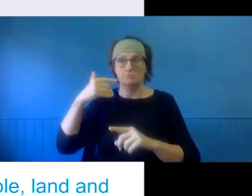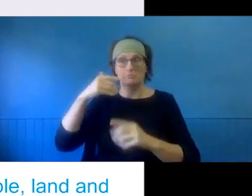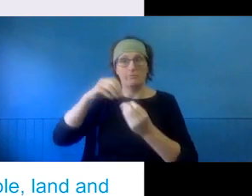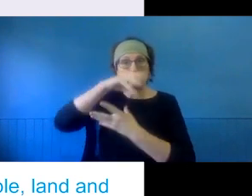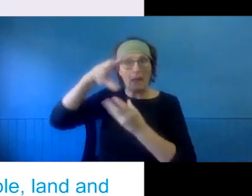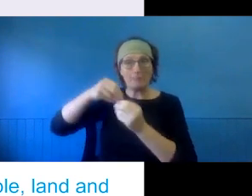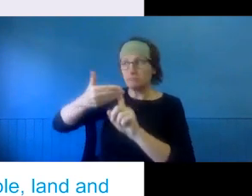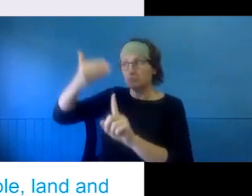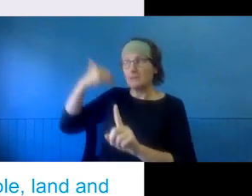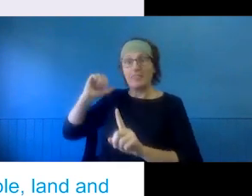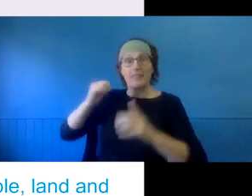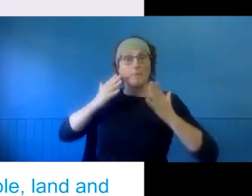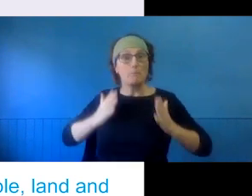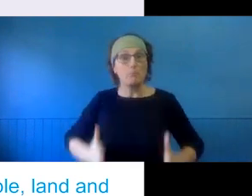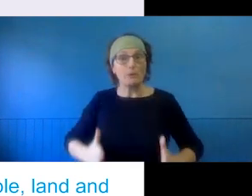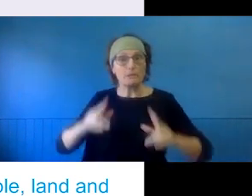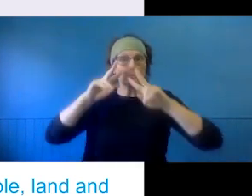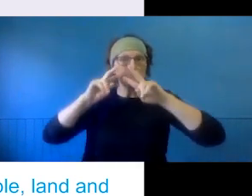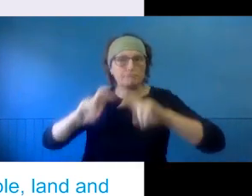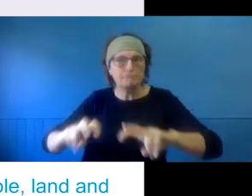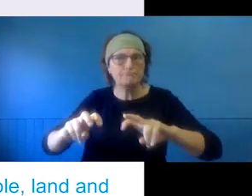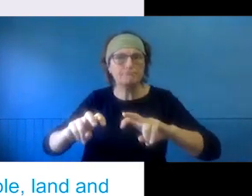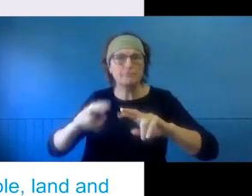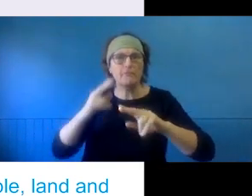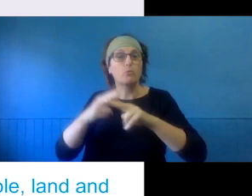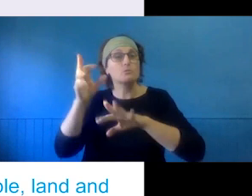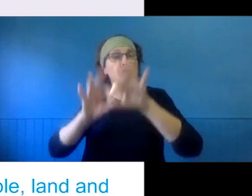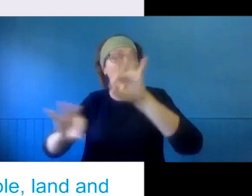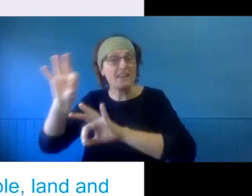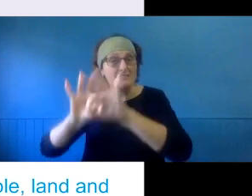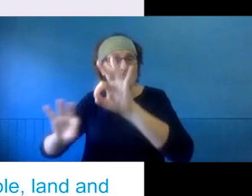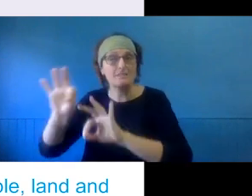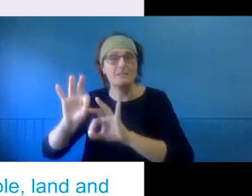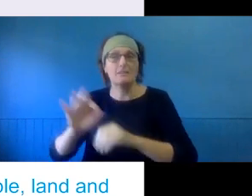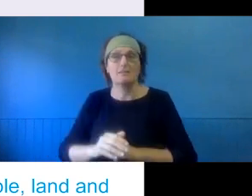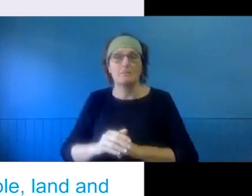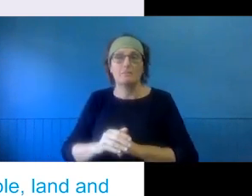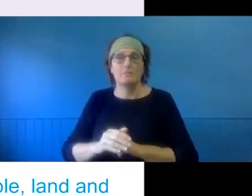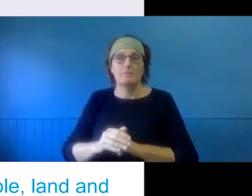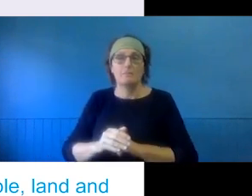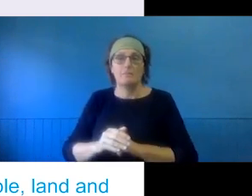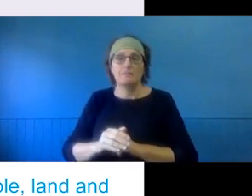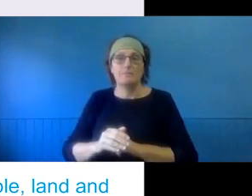were studied for science but it also may include DNA. Genomics is a